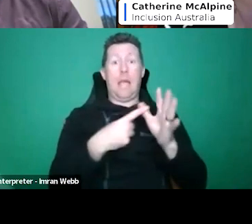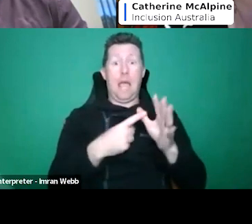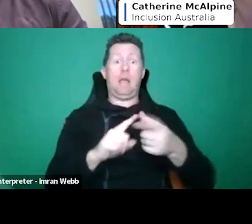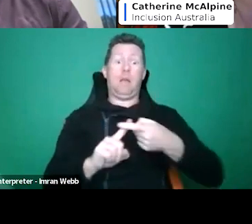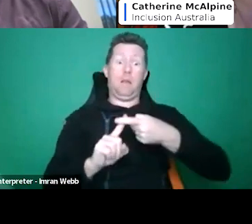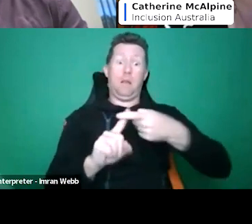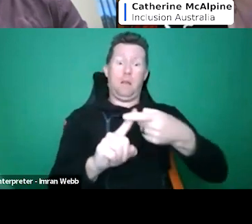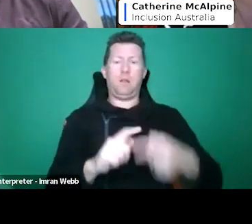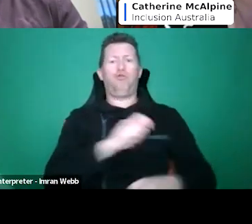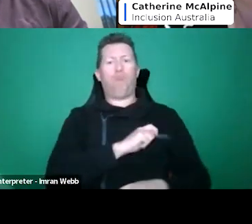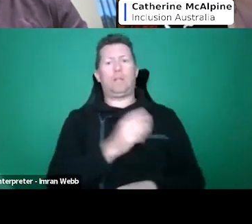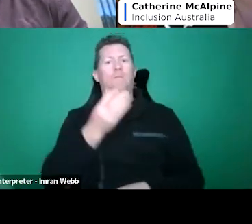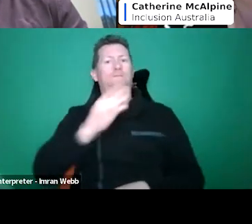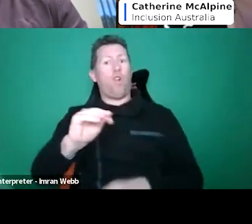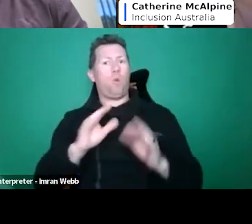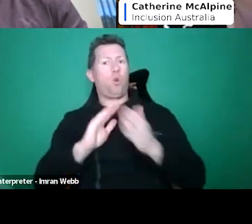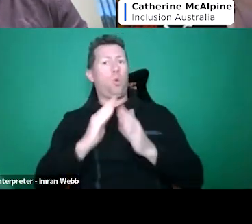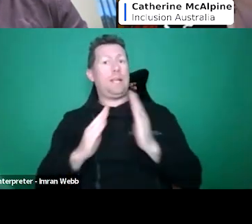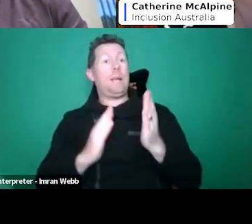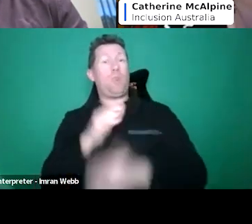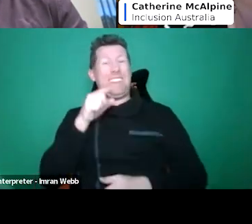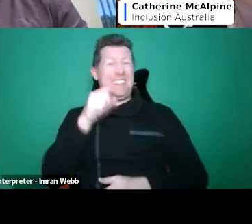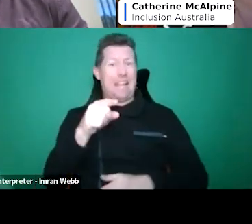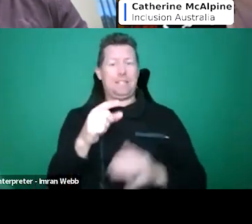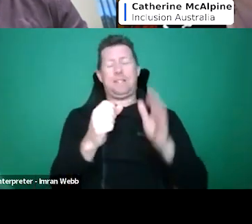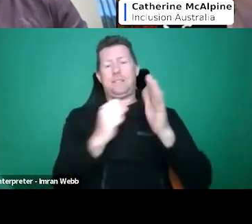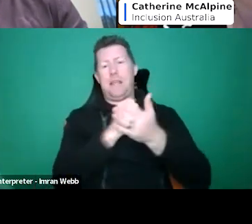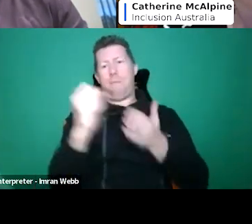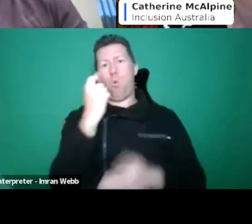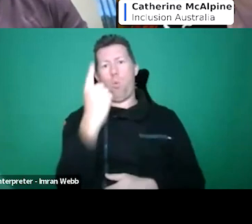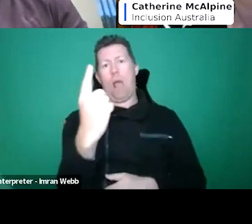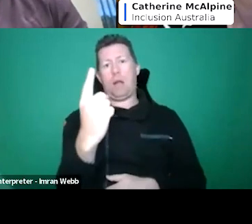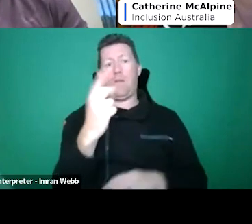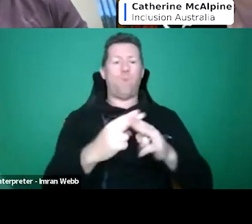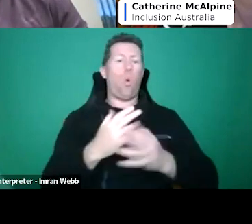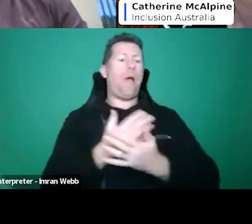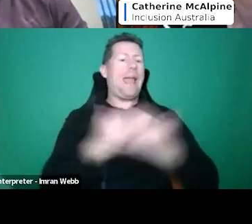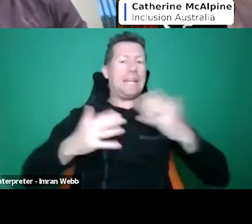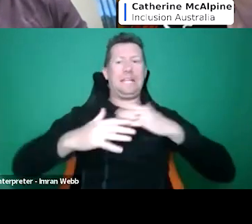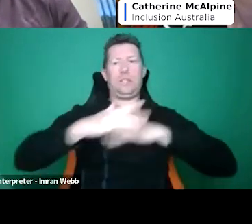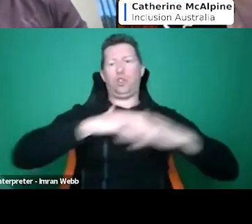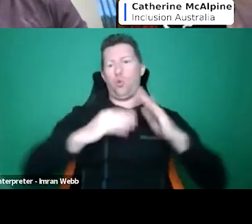which is an incredibly important aspect of all social policy, but particularly a social policy where